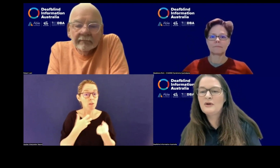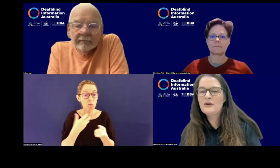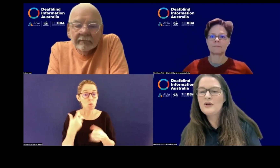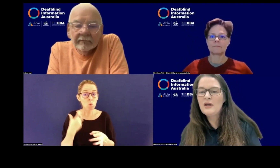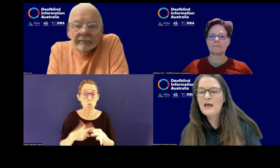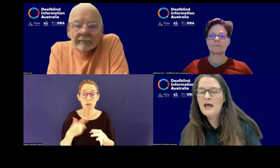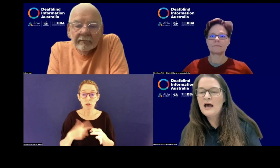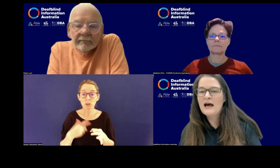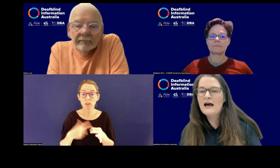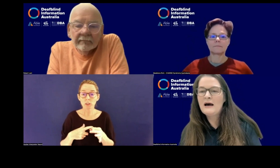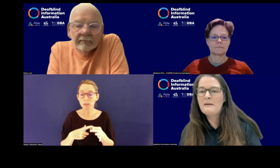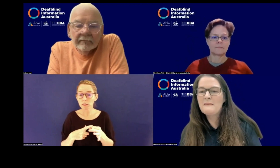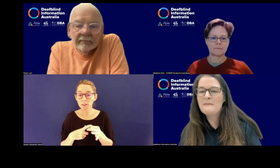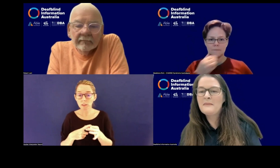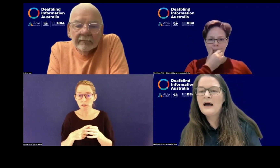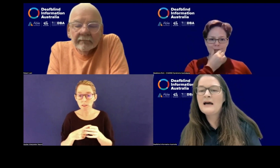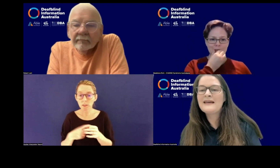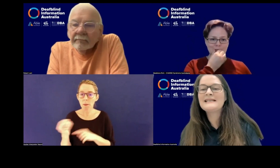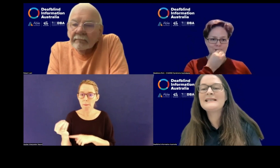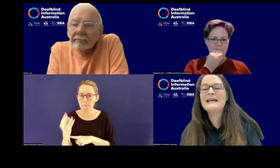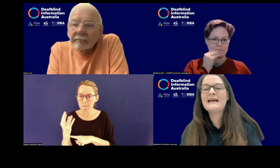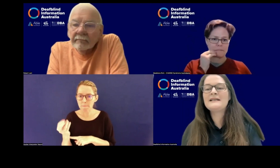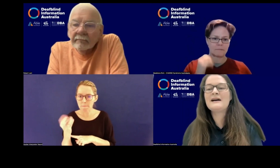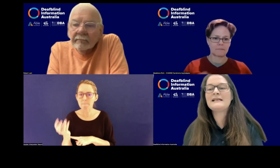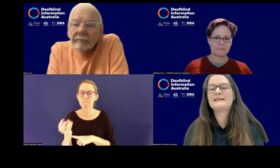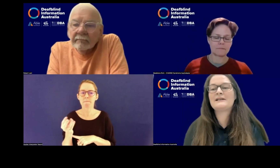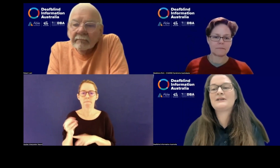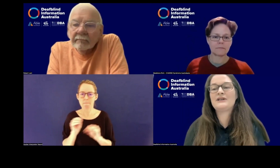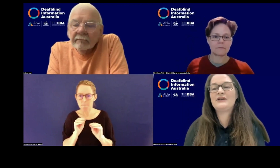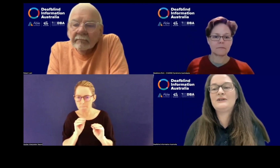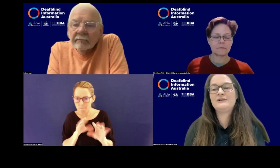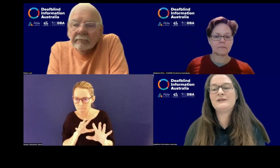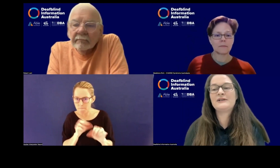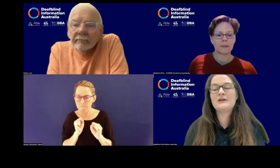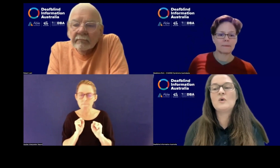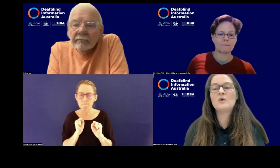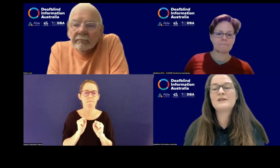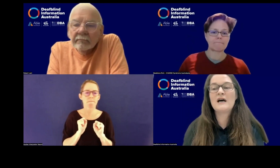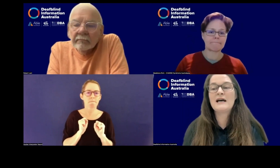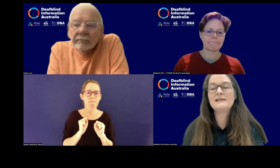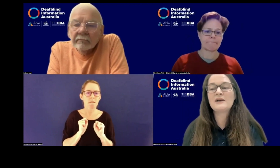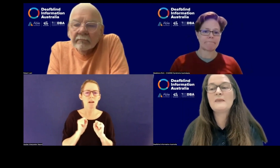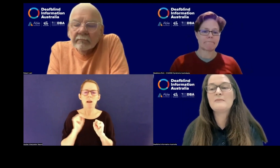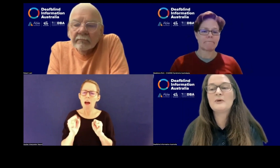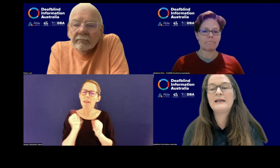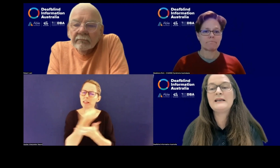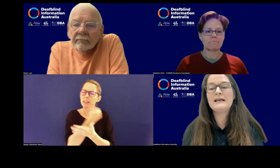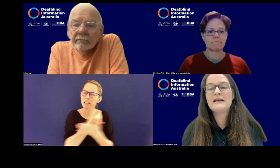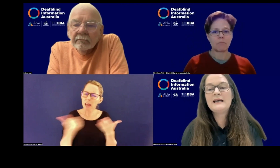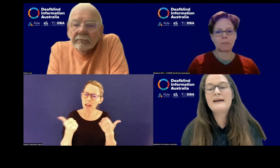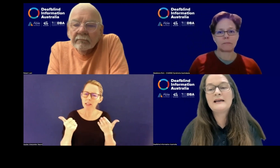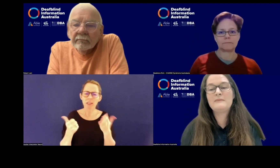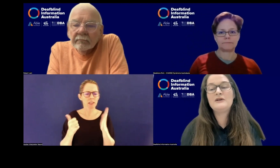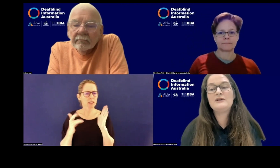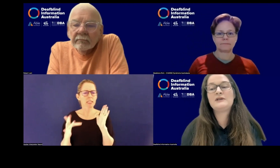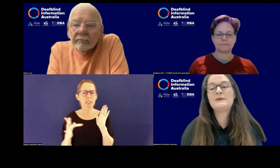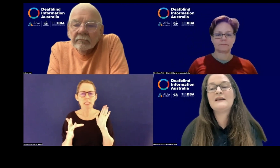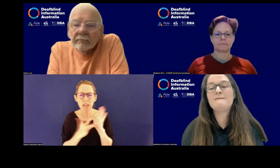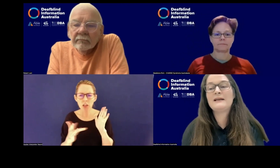Are there standardised touch cues or signs on the body that can be used with deafblind